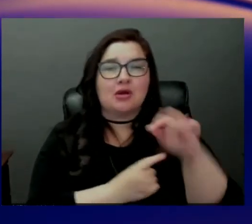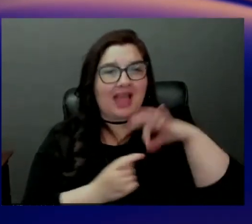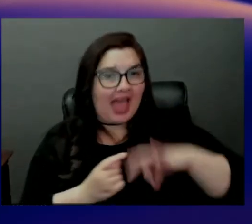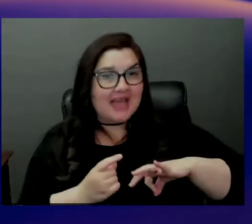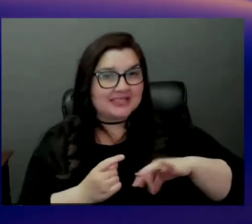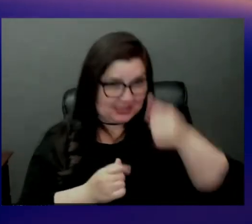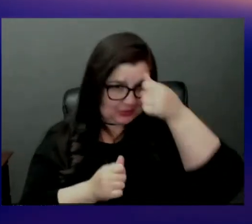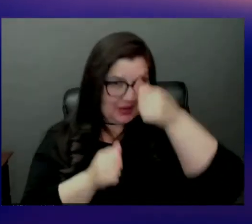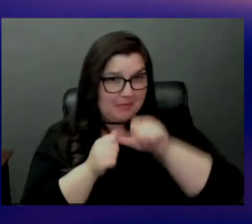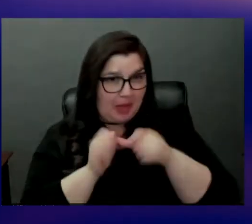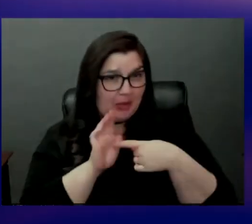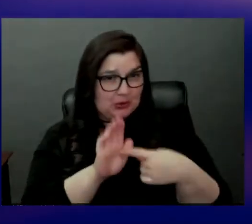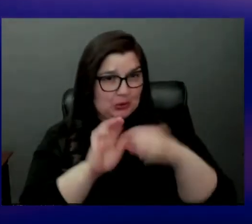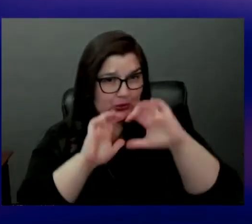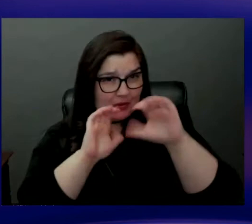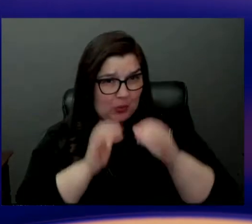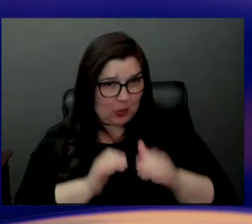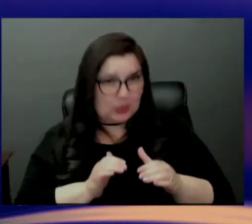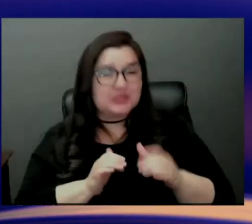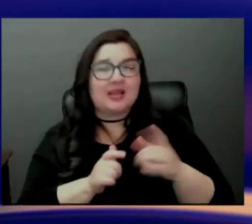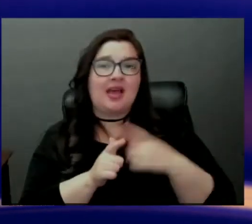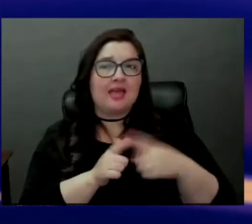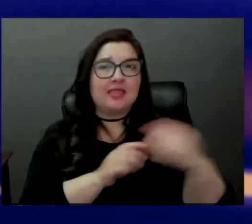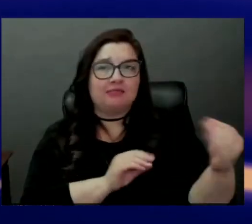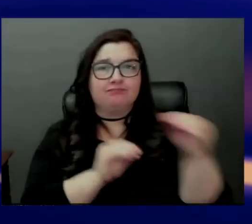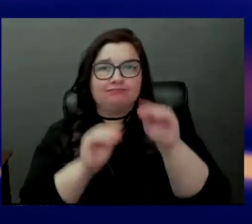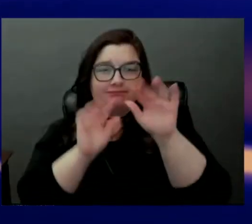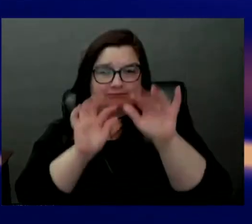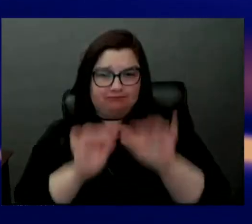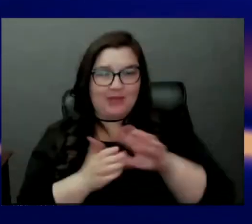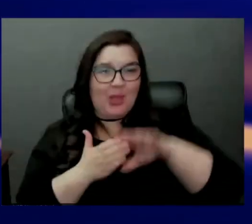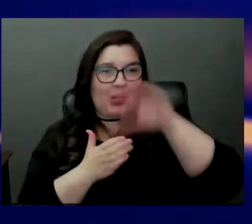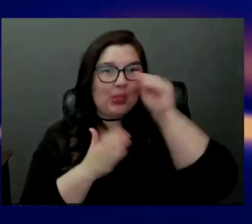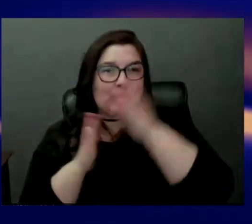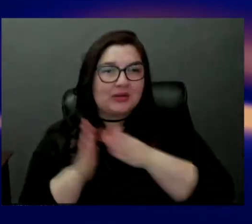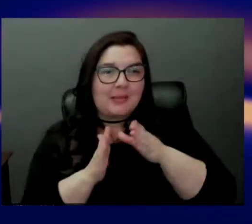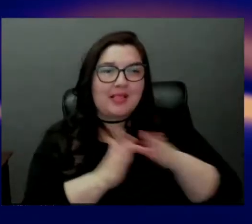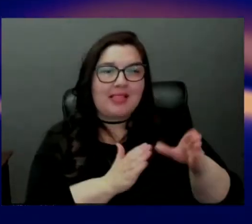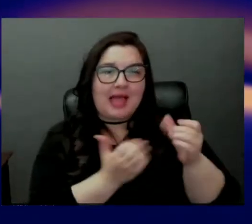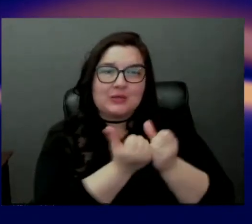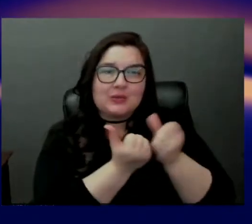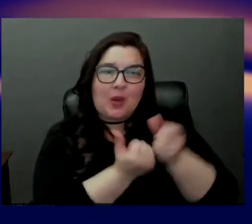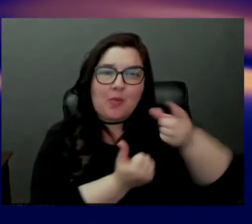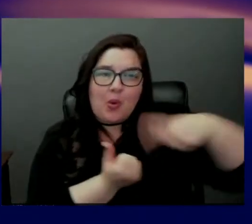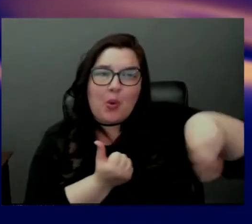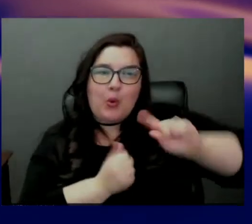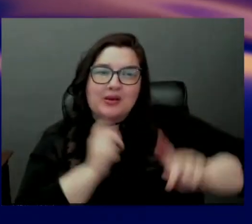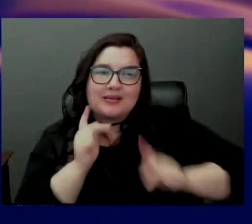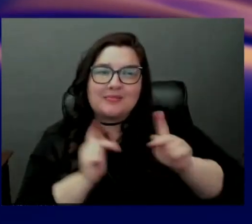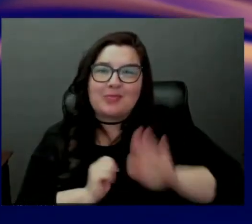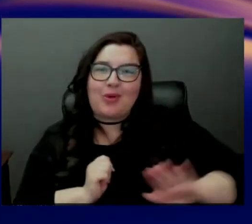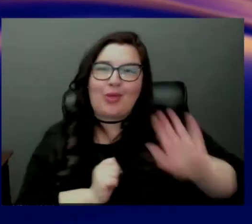And then we assemble them into the learning plan to support people in that journey of obtaining this badge.